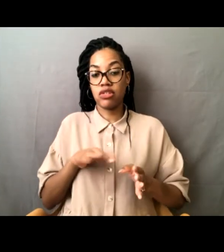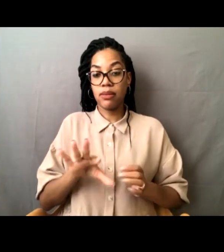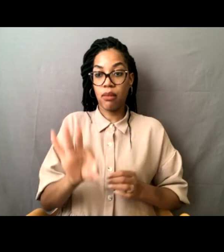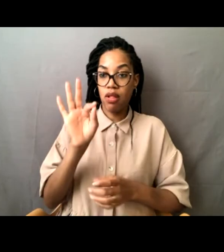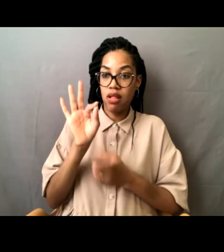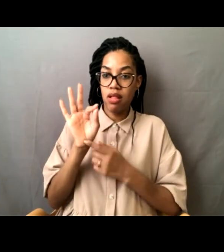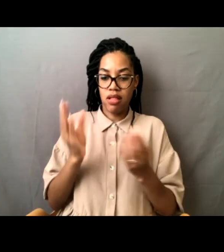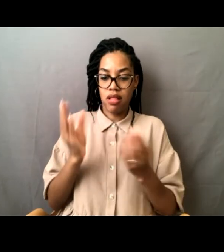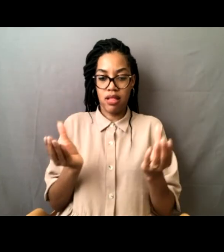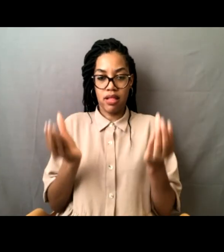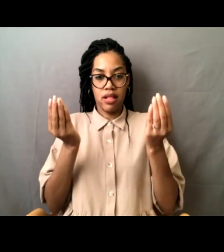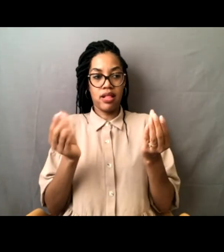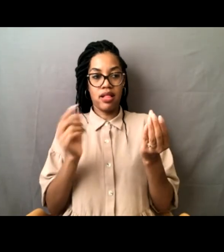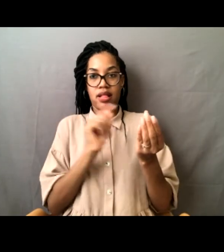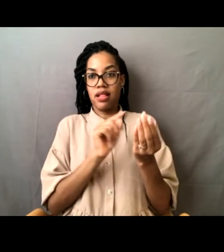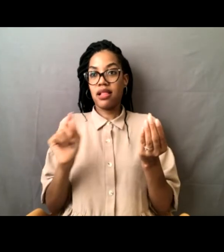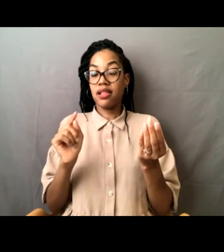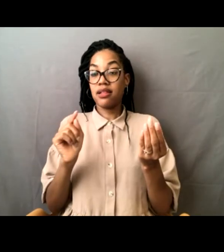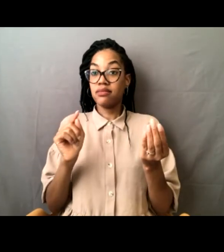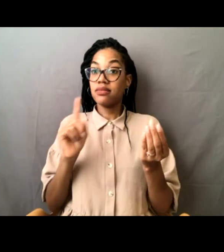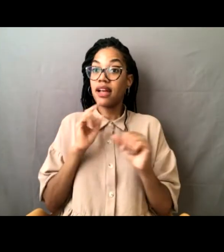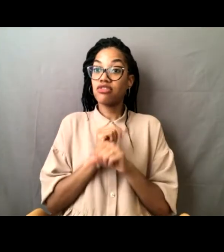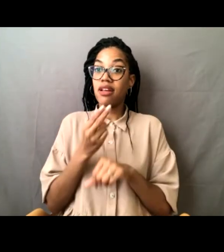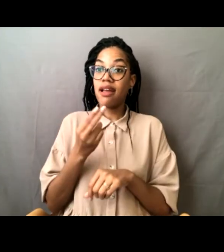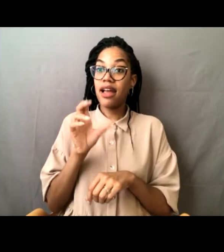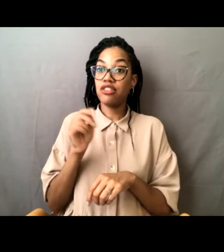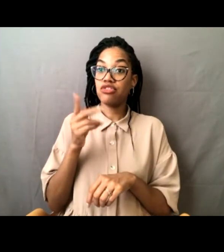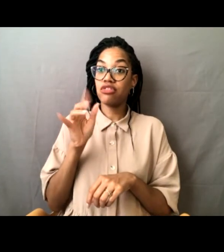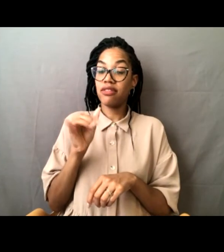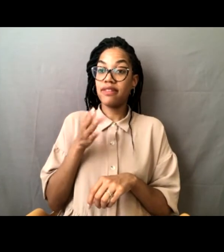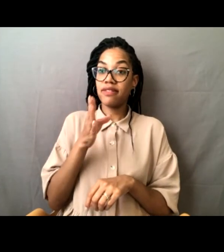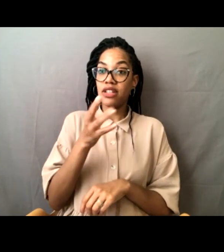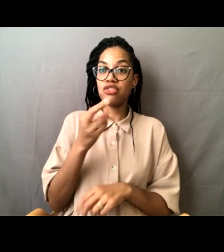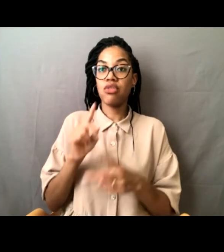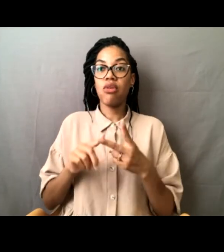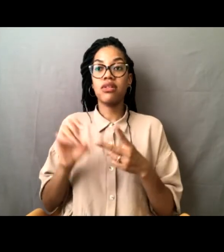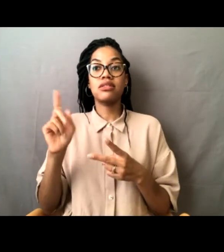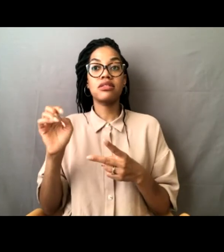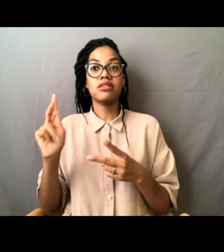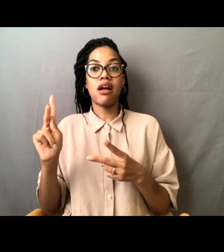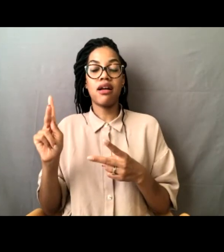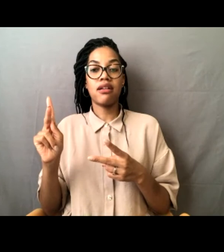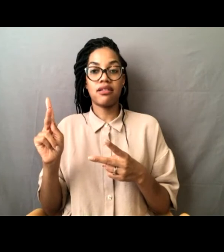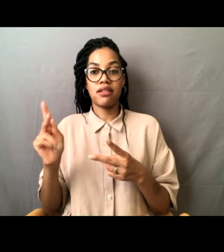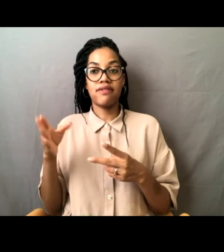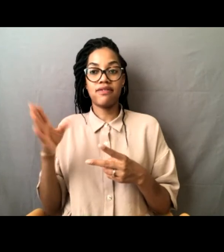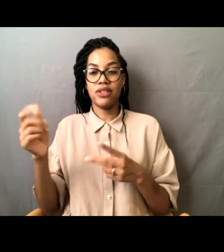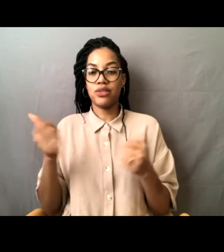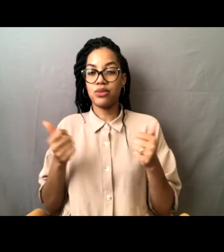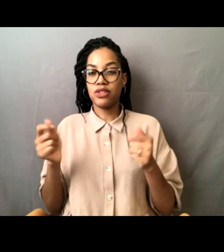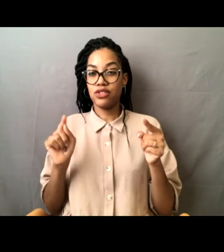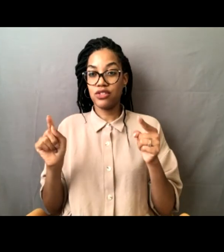if they are a hatchery fish, or if they're a stocked fish? And so I'm going to show you this fish,